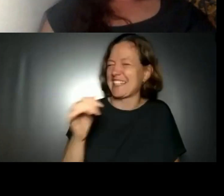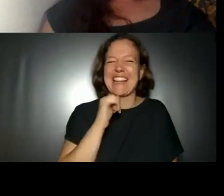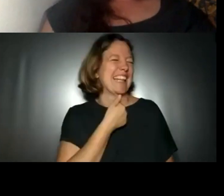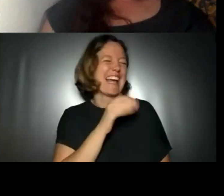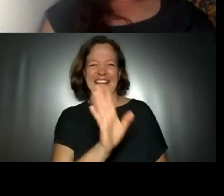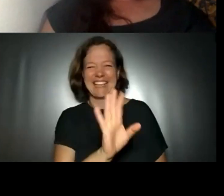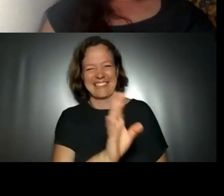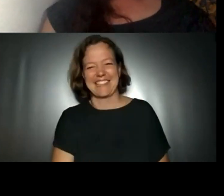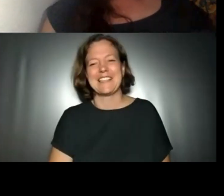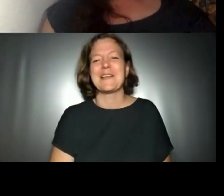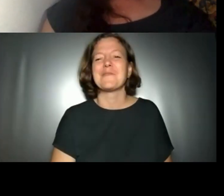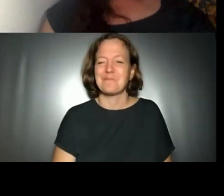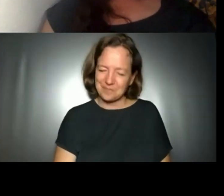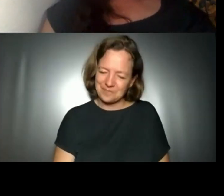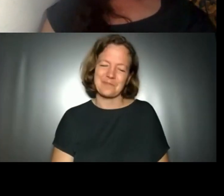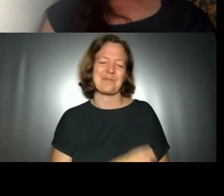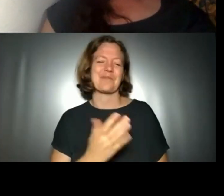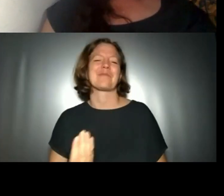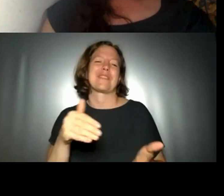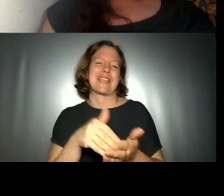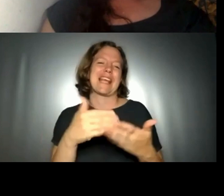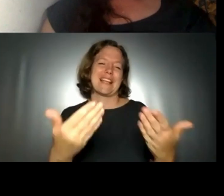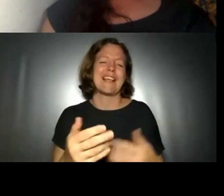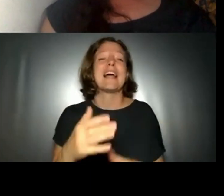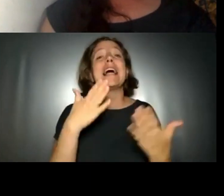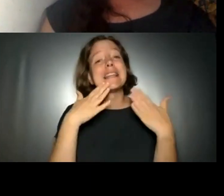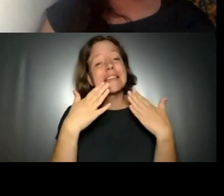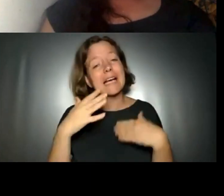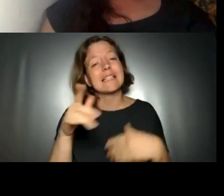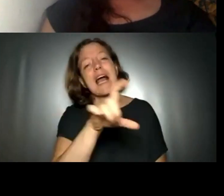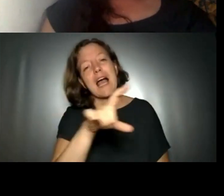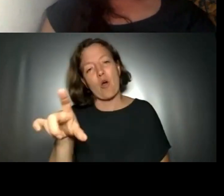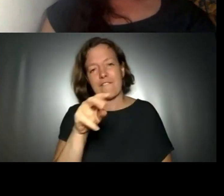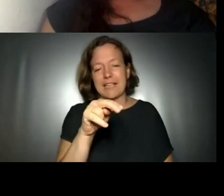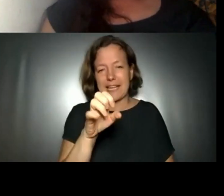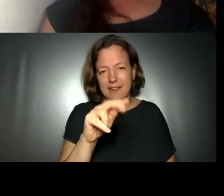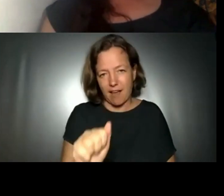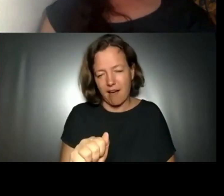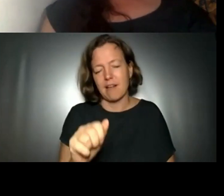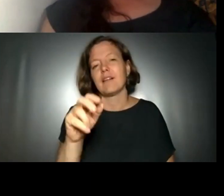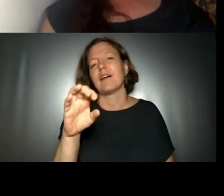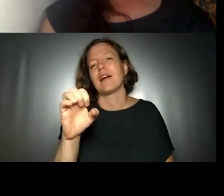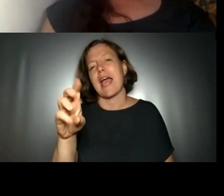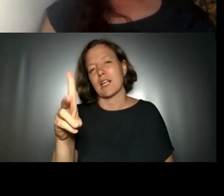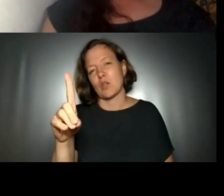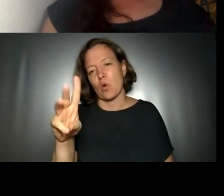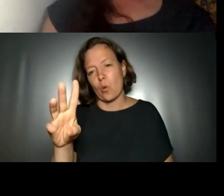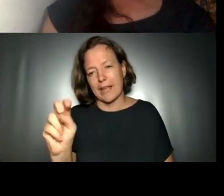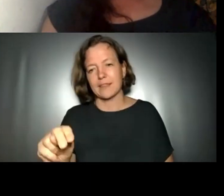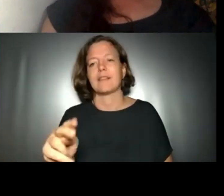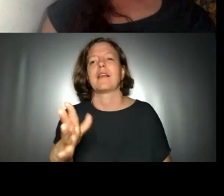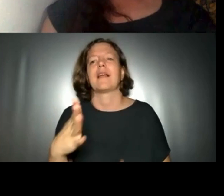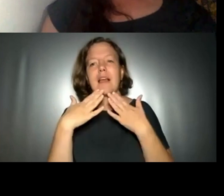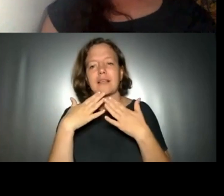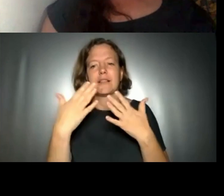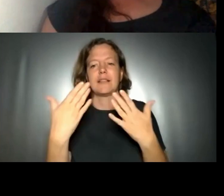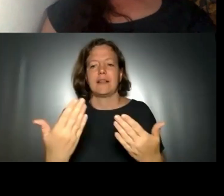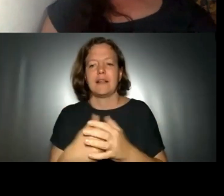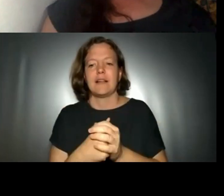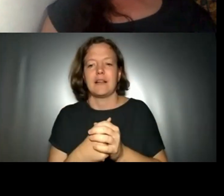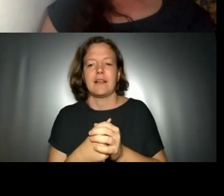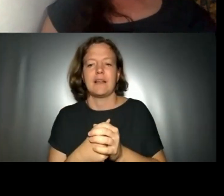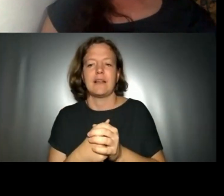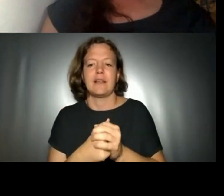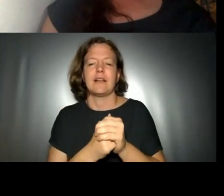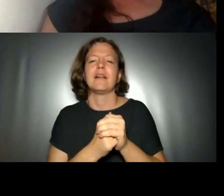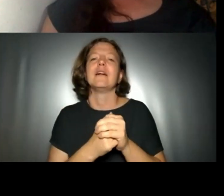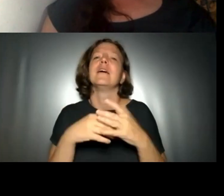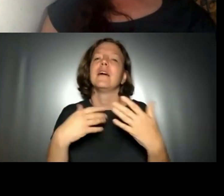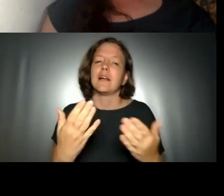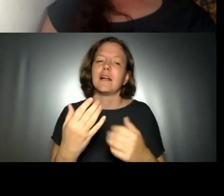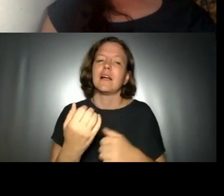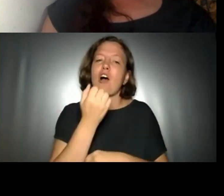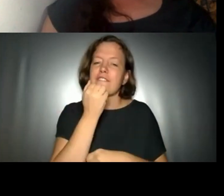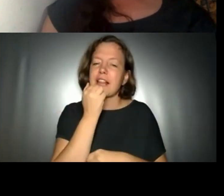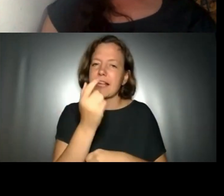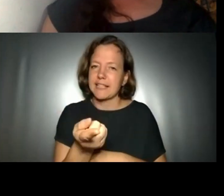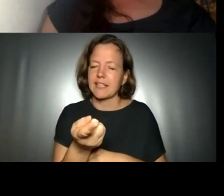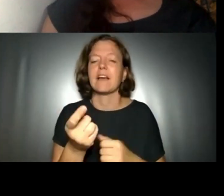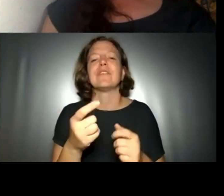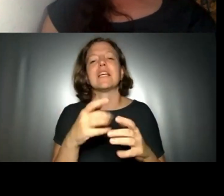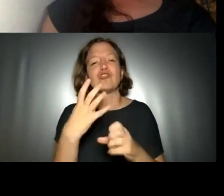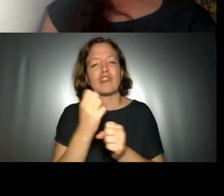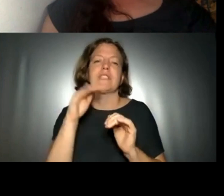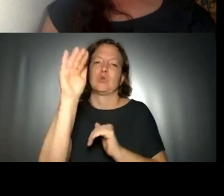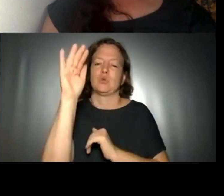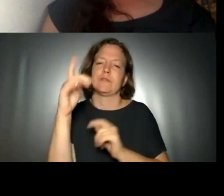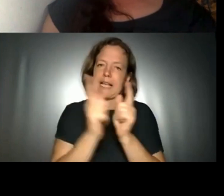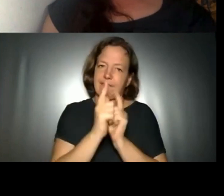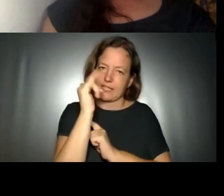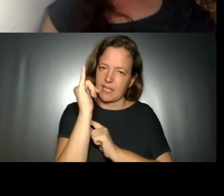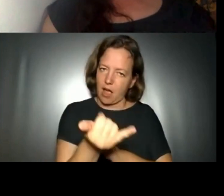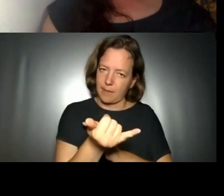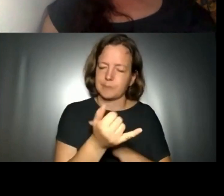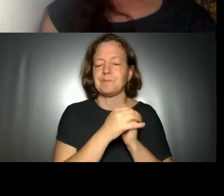Thank you for you and your work, Nina and Edwin. I hope we will be able to meet in the future. And thank you,